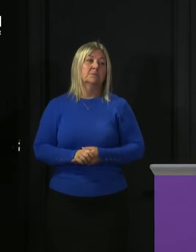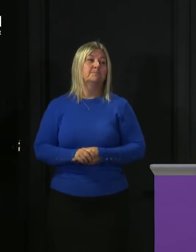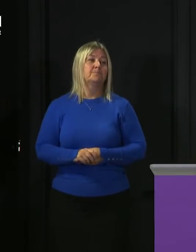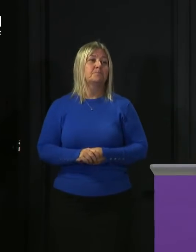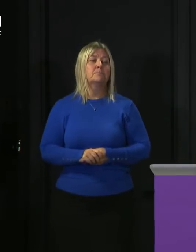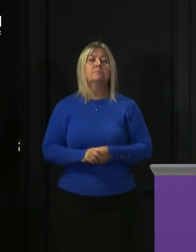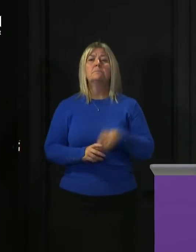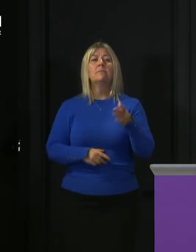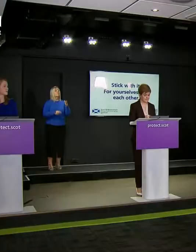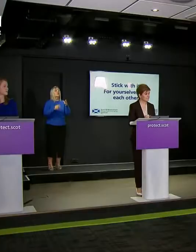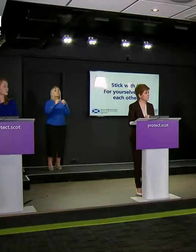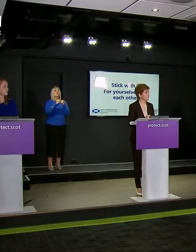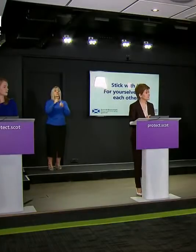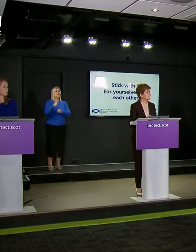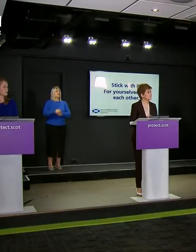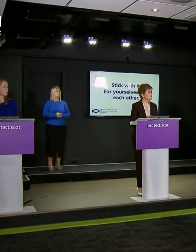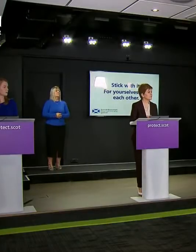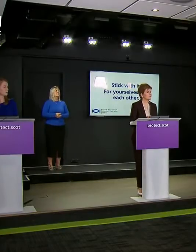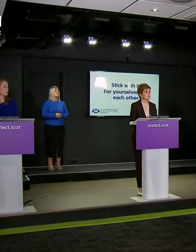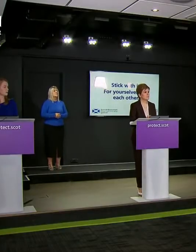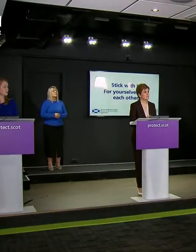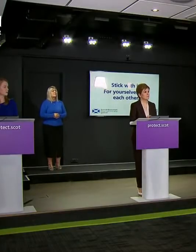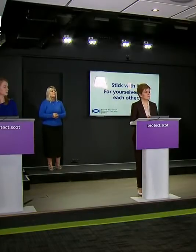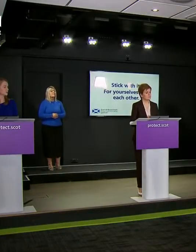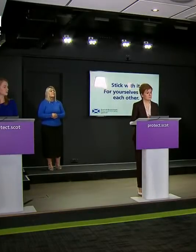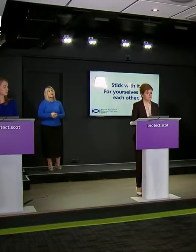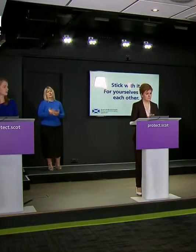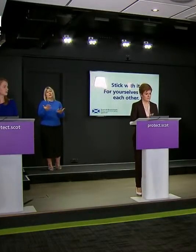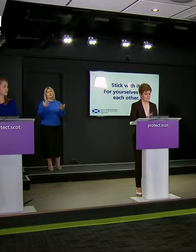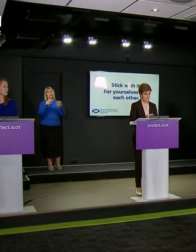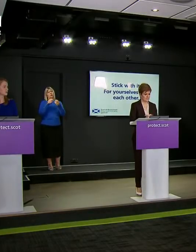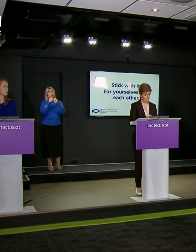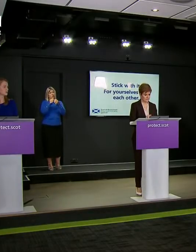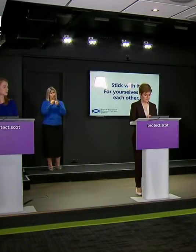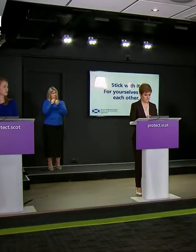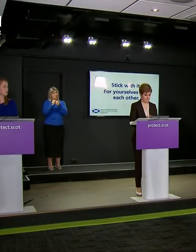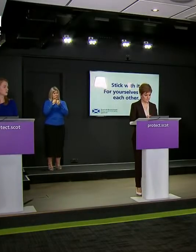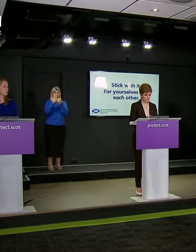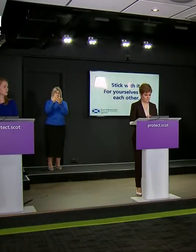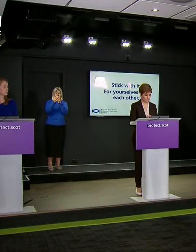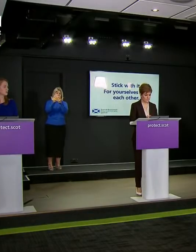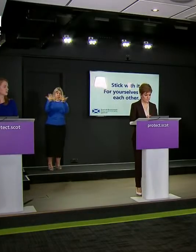Thank you First Minister. Thousands of students are still self-isolating. Are you confident